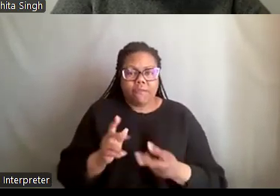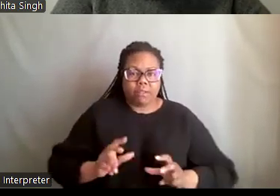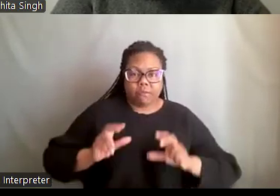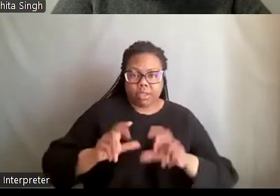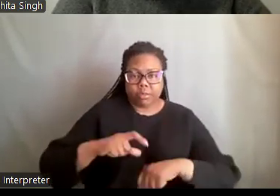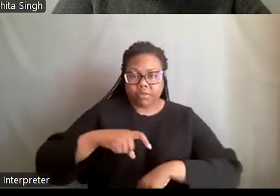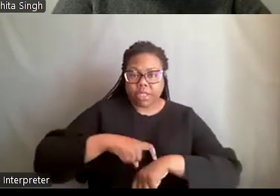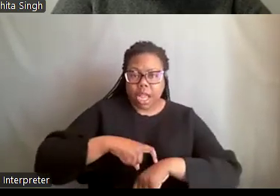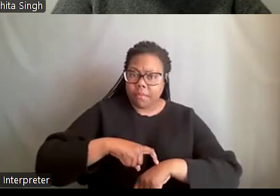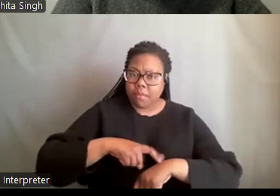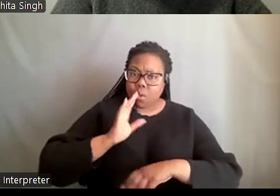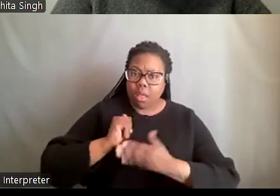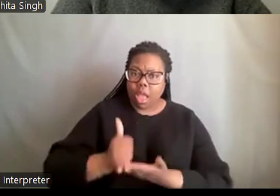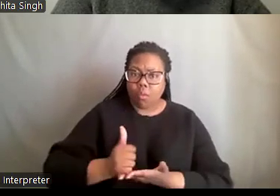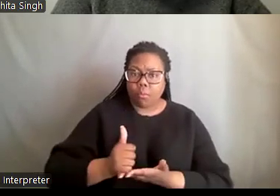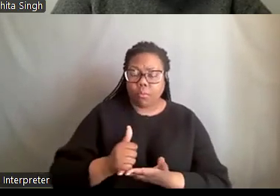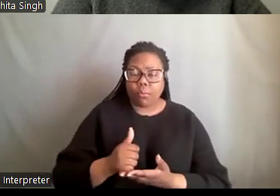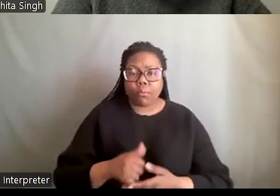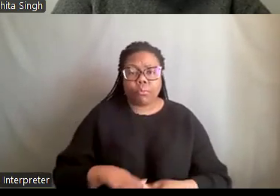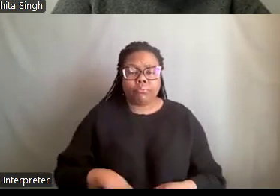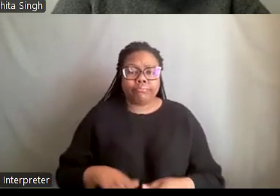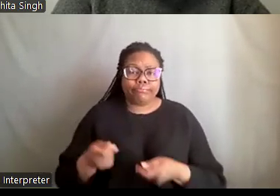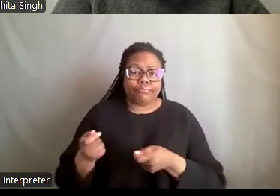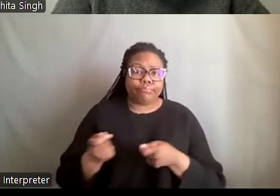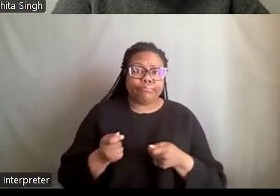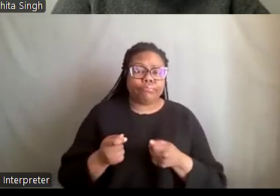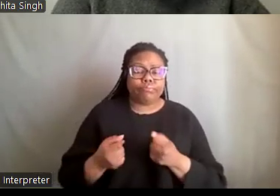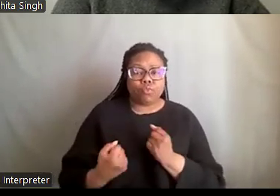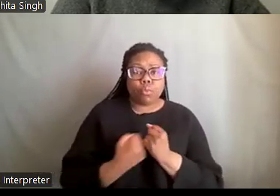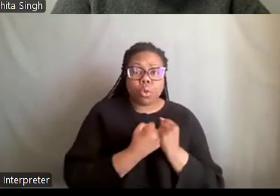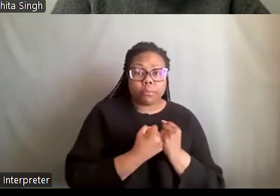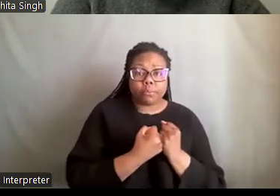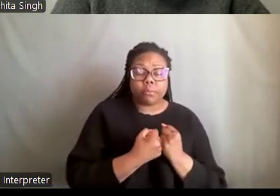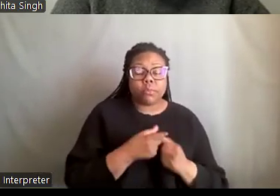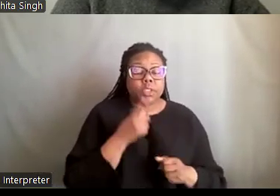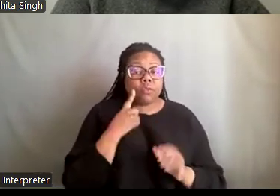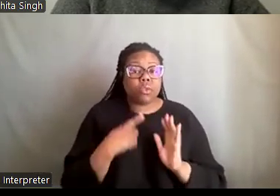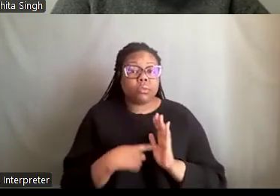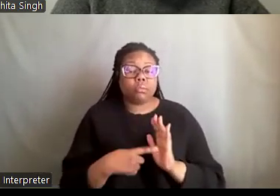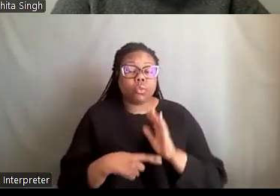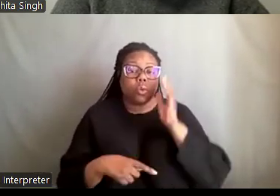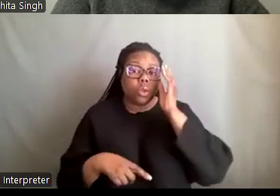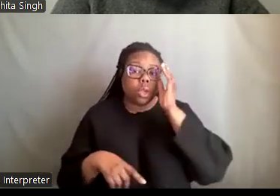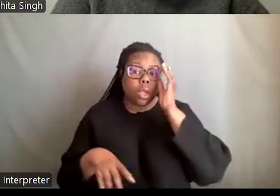investing time like that does move the needle.